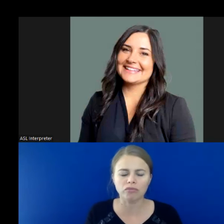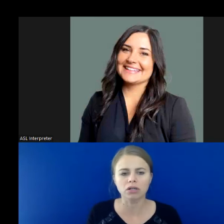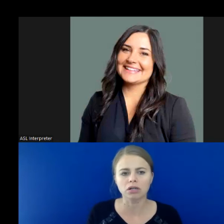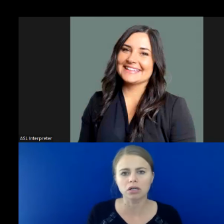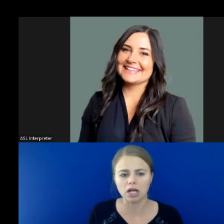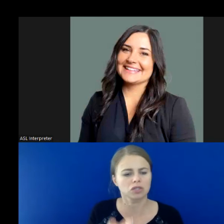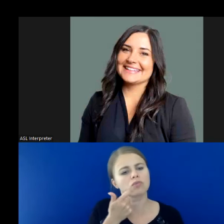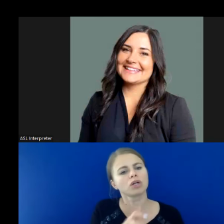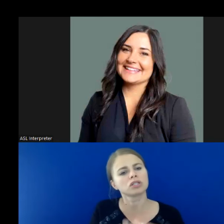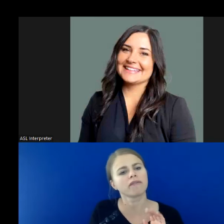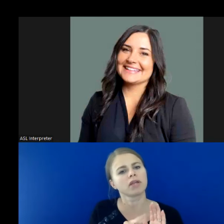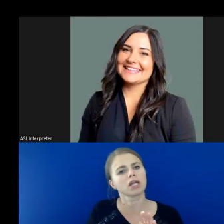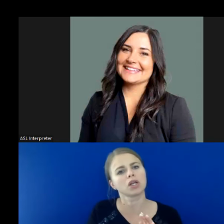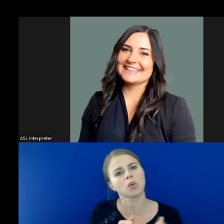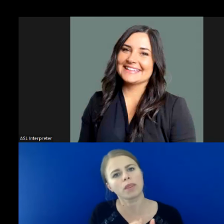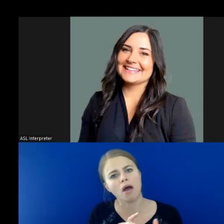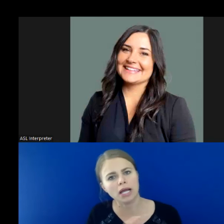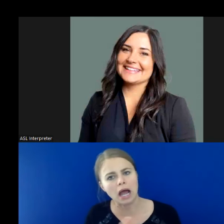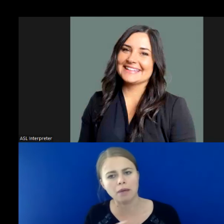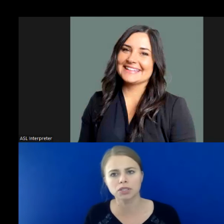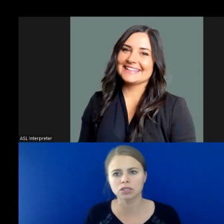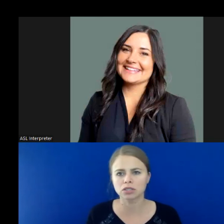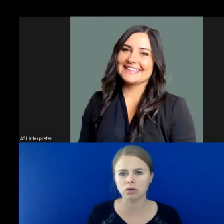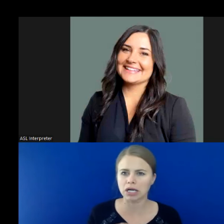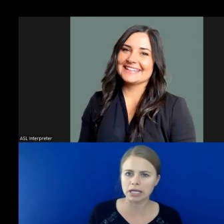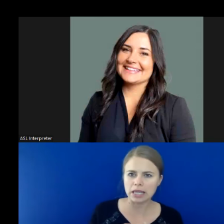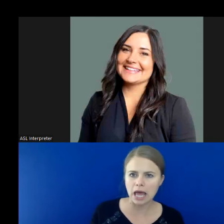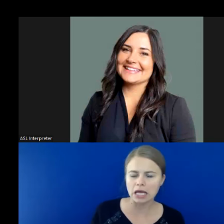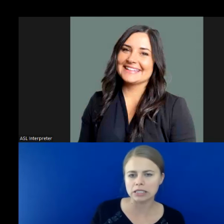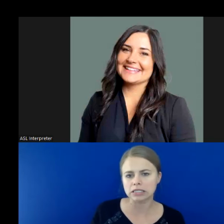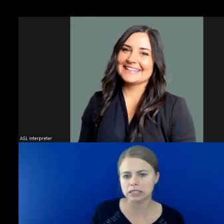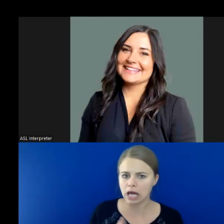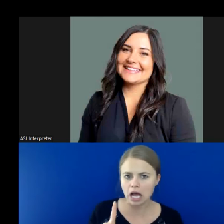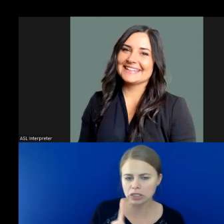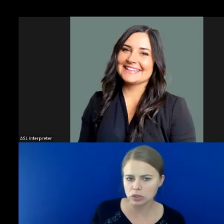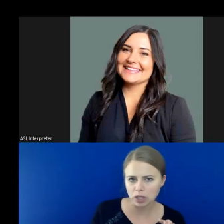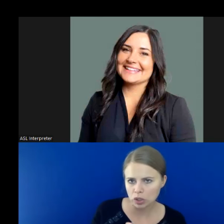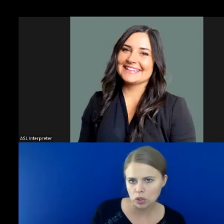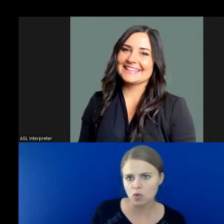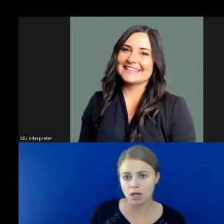for interactivity and things like that. And like taking the quizzes and things like that.